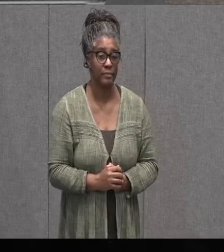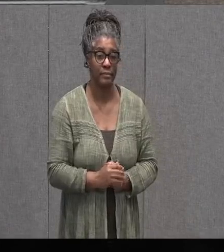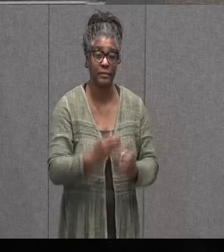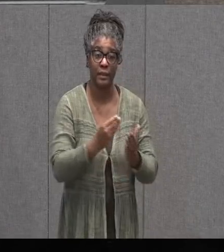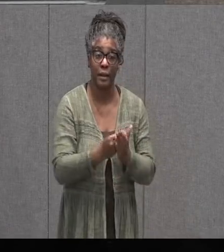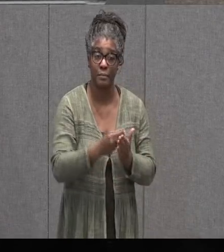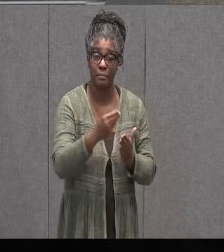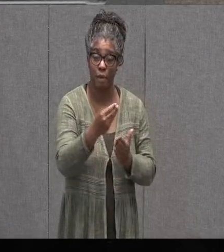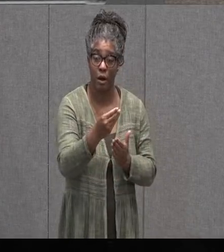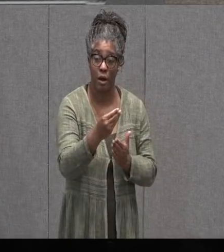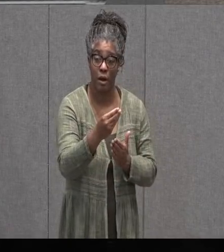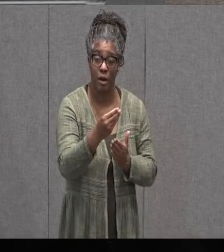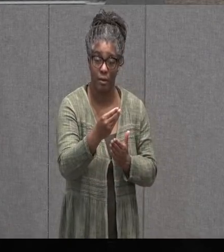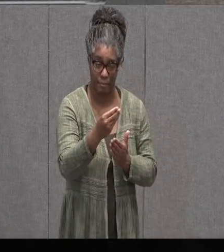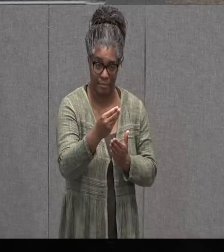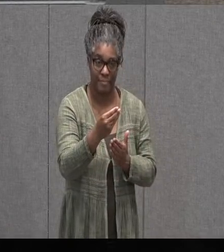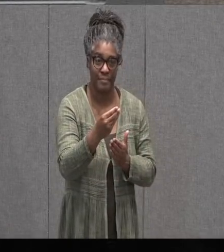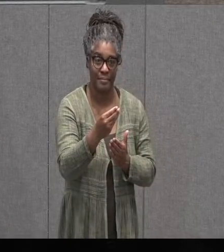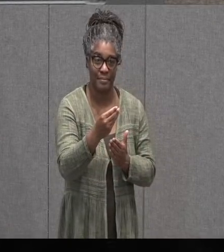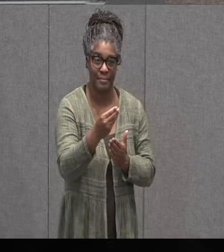He bought a rose.